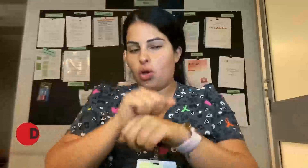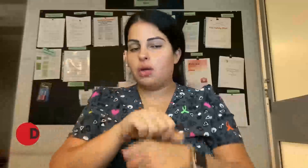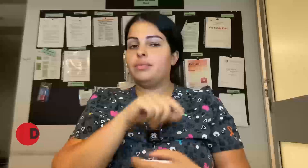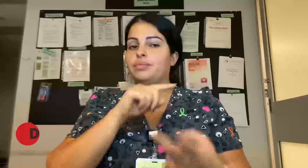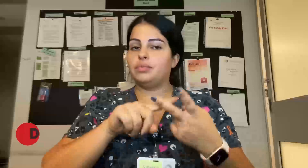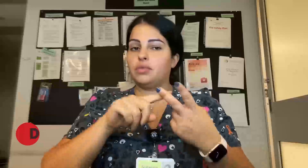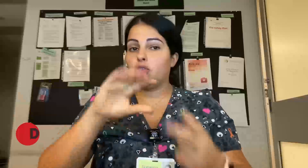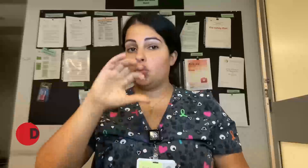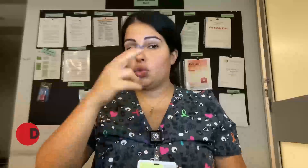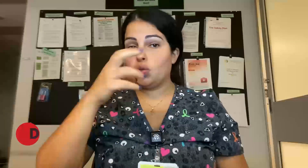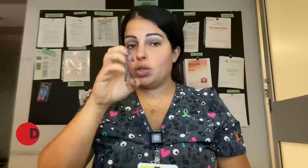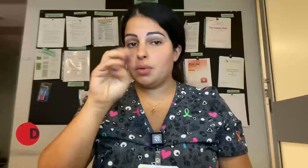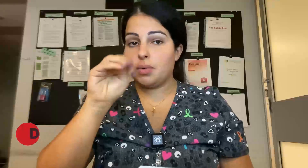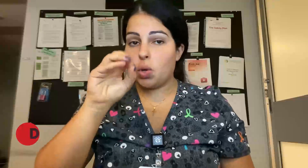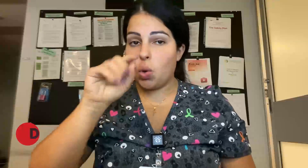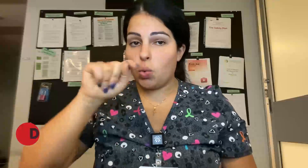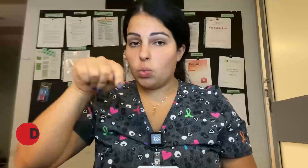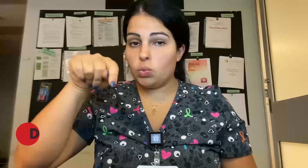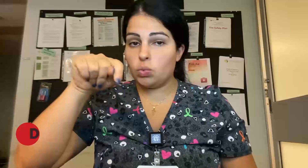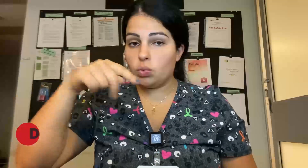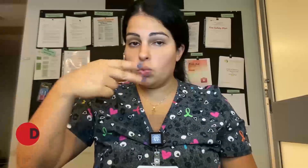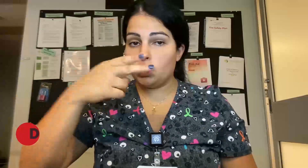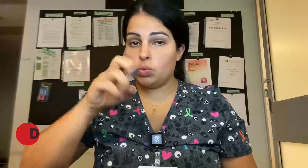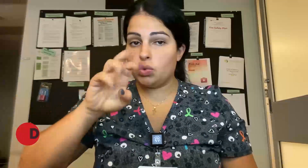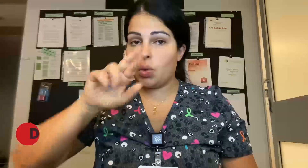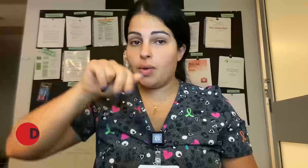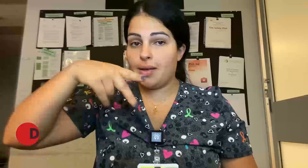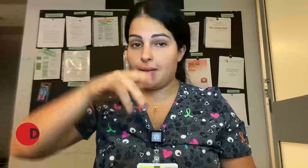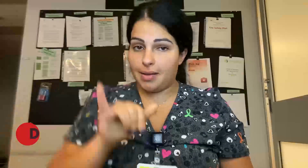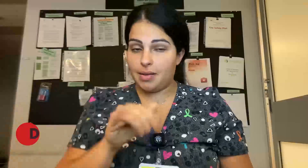Second treatment is chemotherapy.